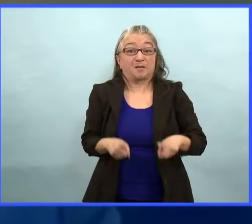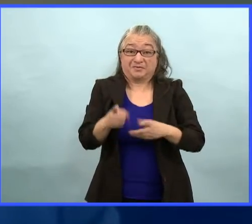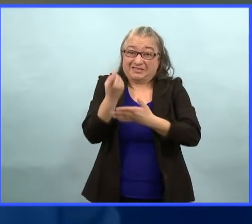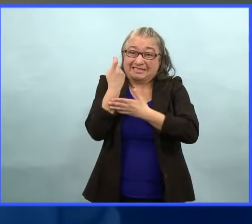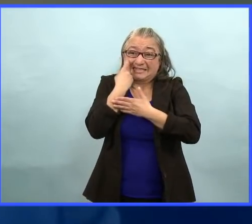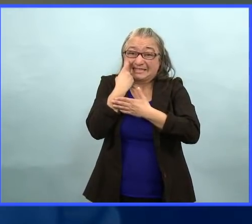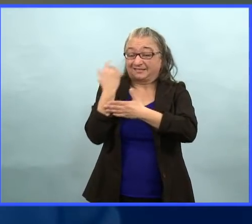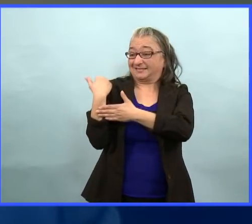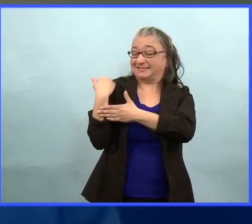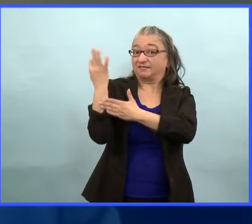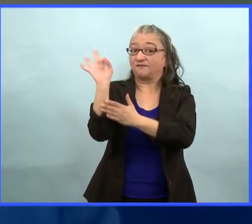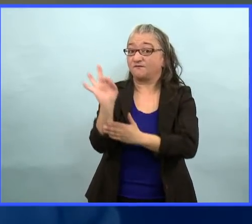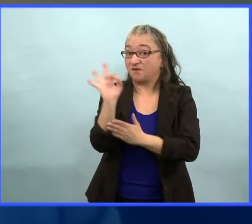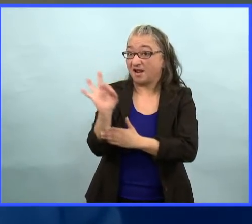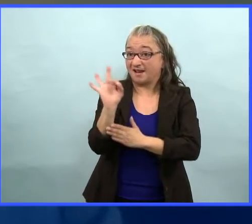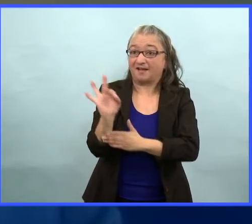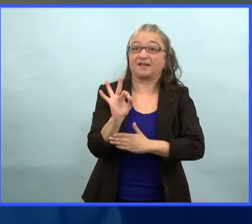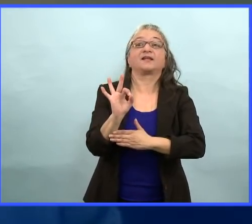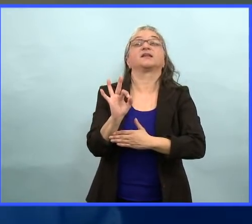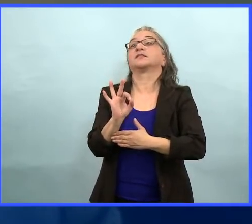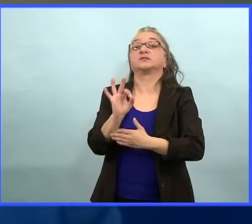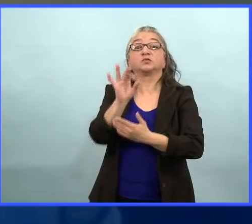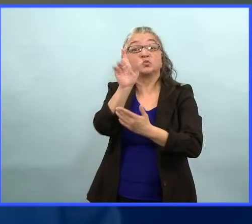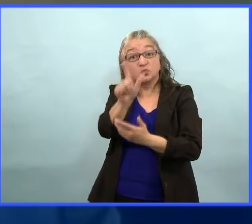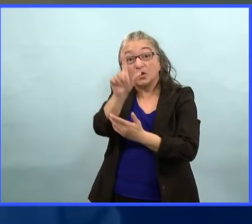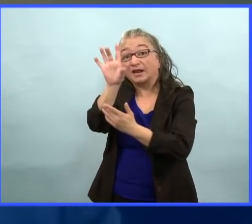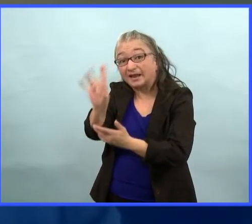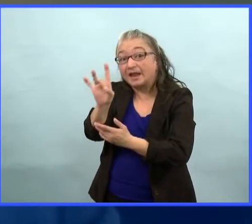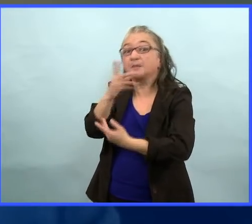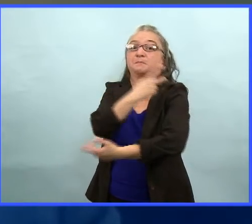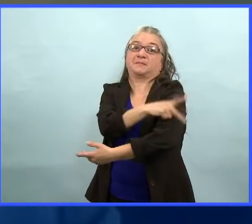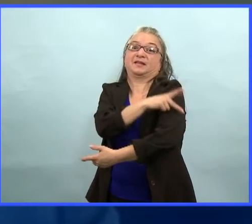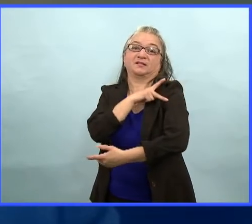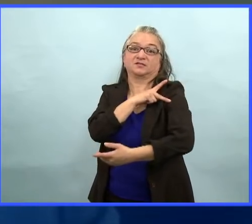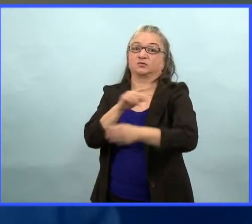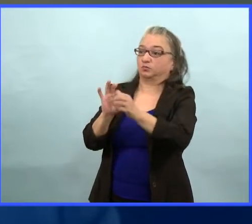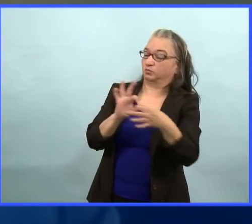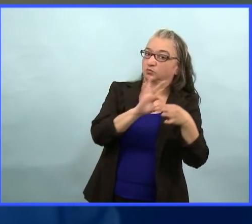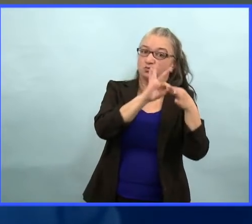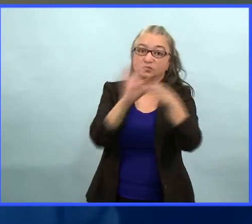to their covet infection this is a significant and sustained impact on our health system